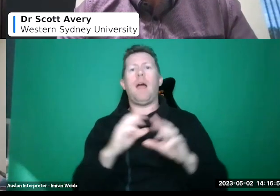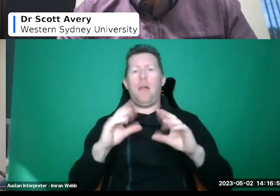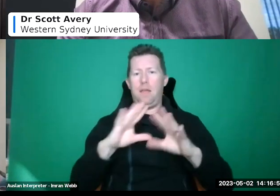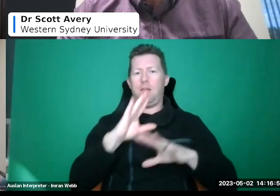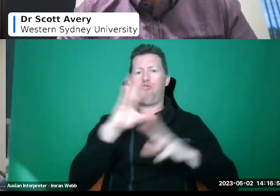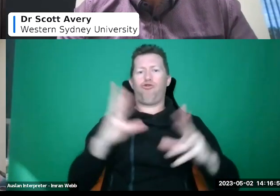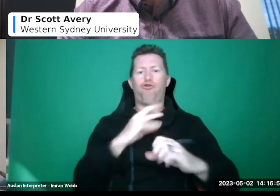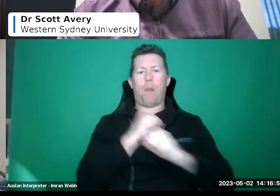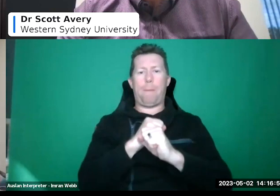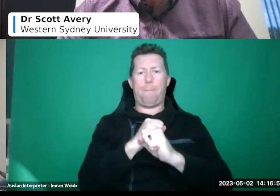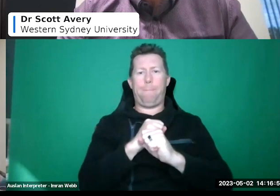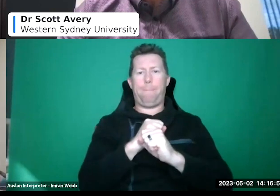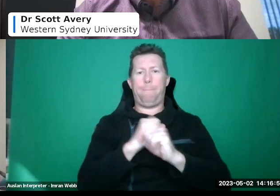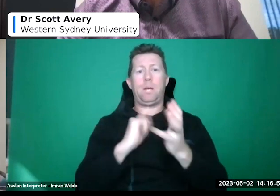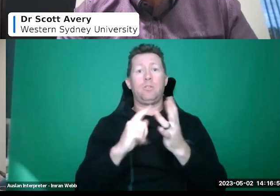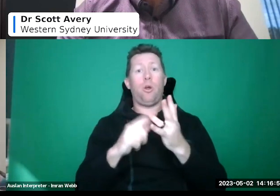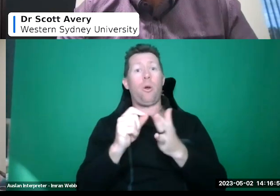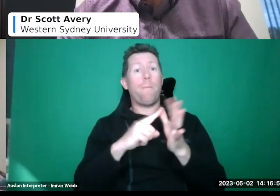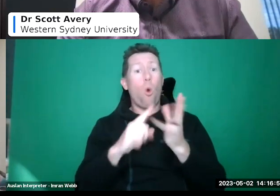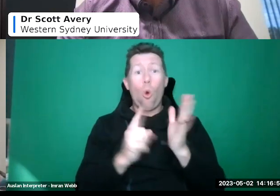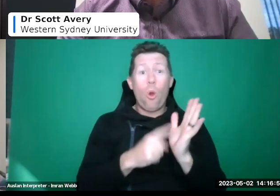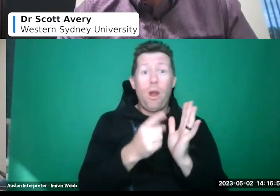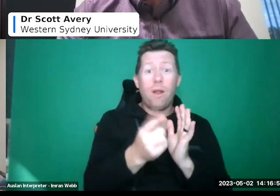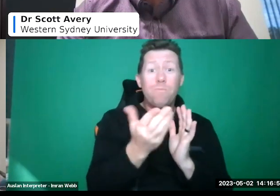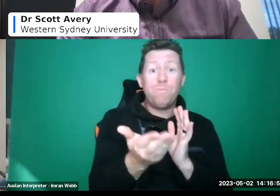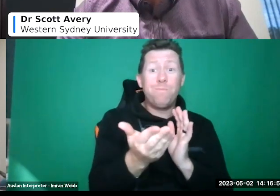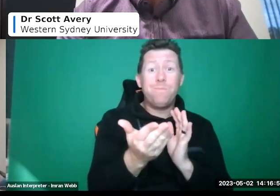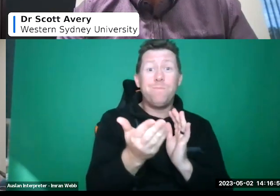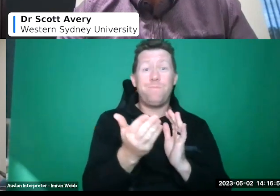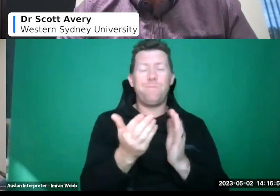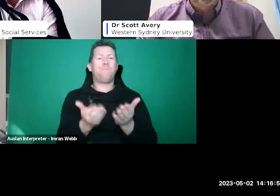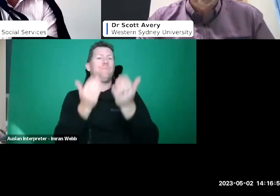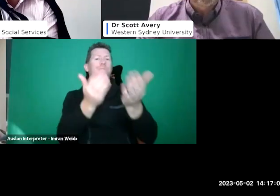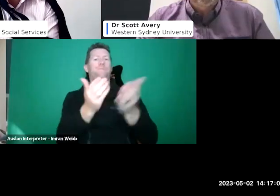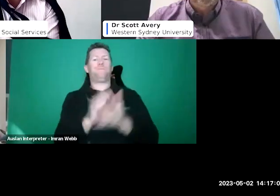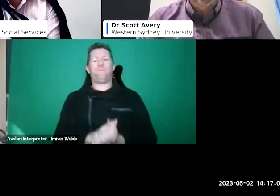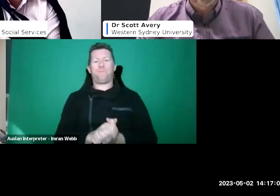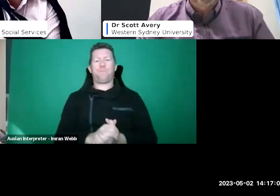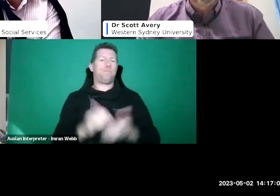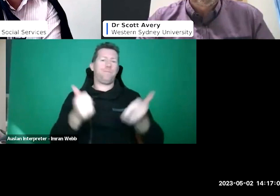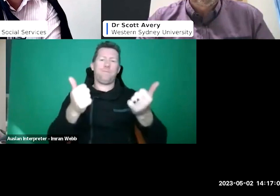So if Paul is there, over to you. Which is good.